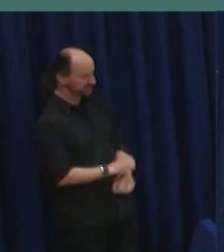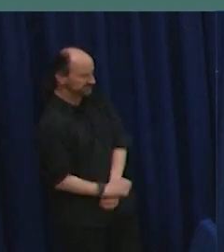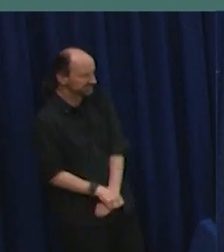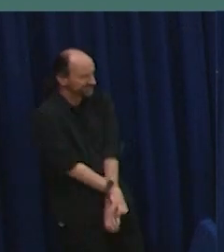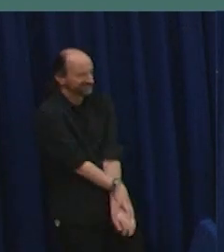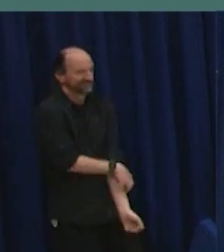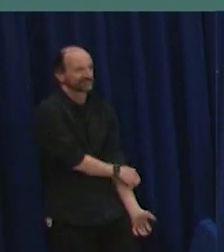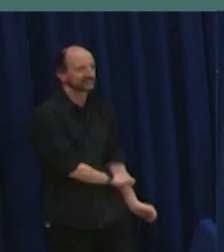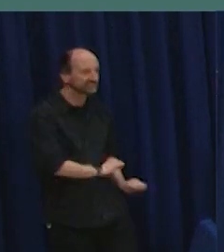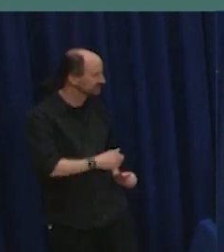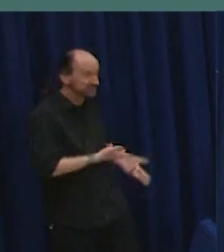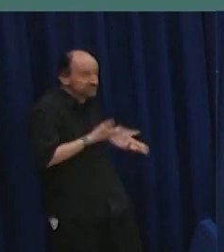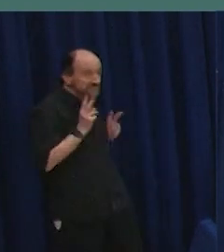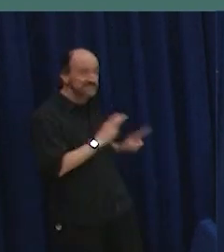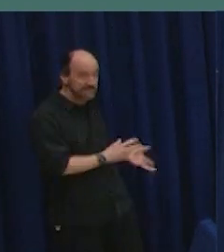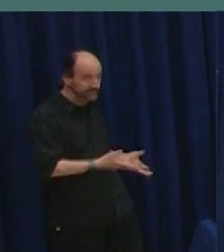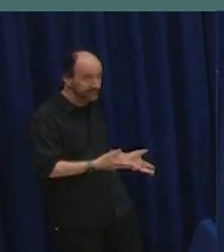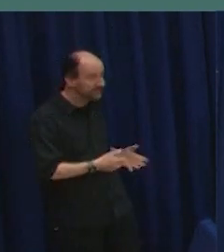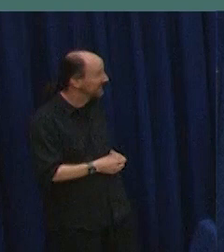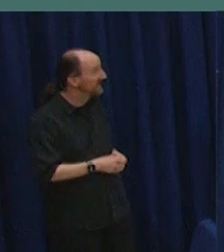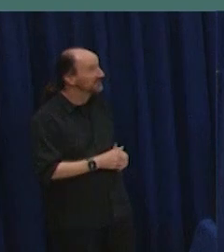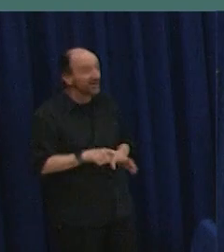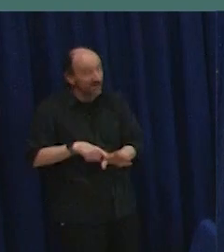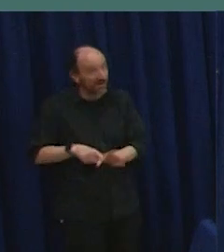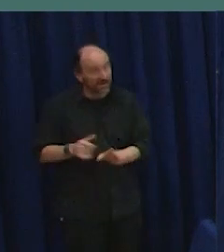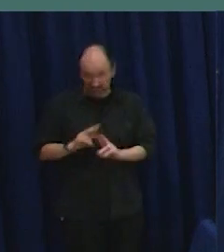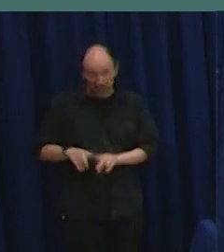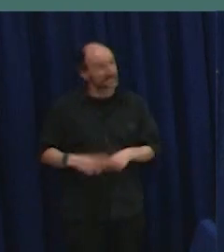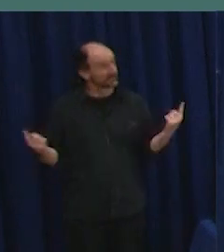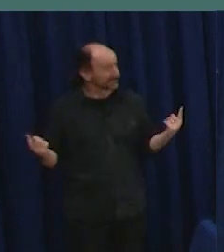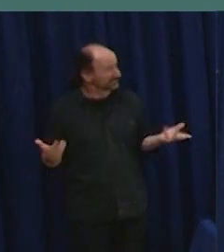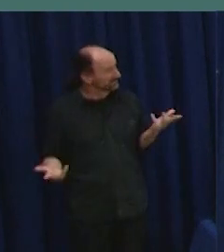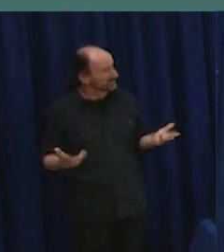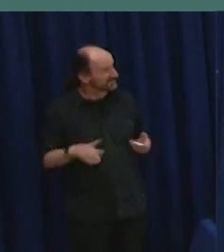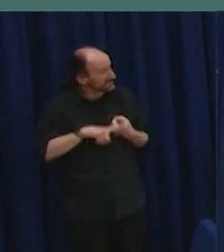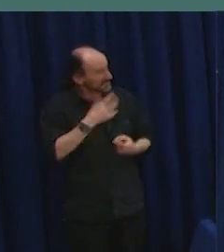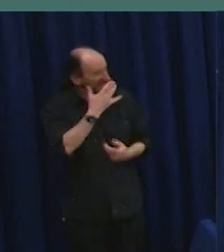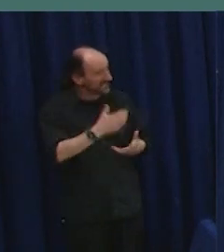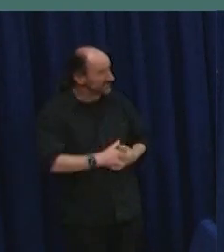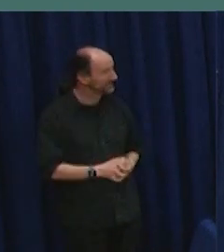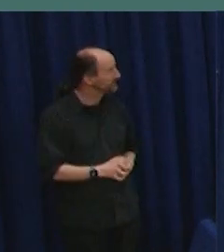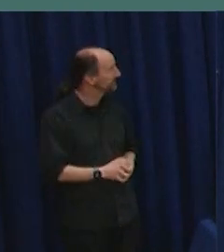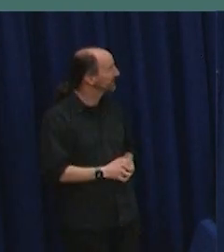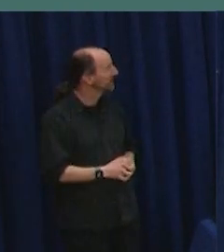may look a bit different to a normal stage of speakers, but to be a problem there needs